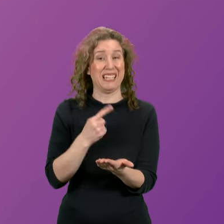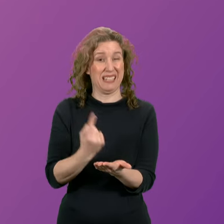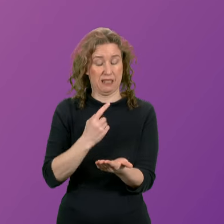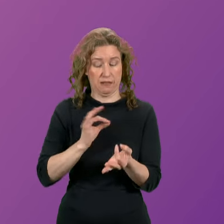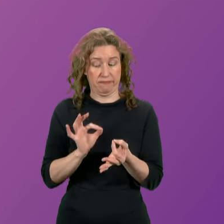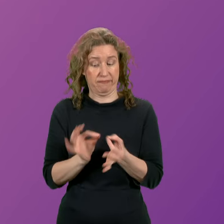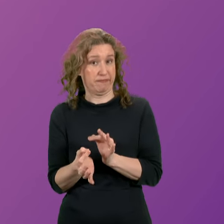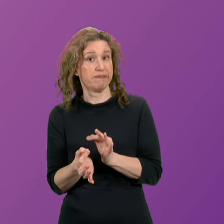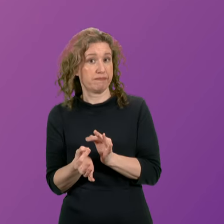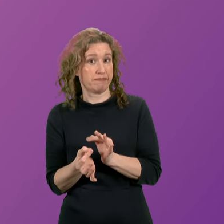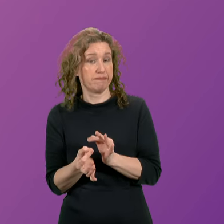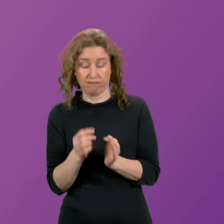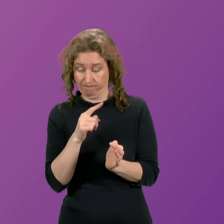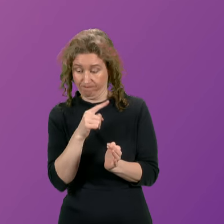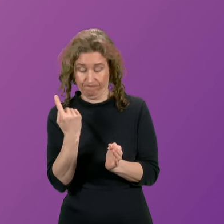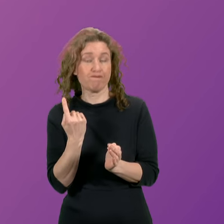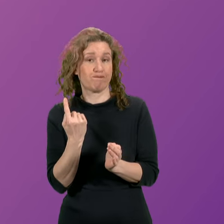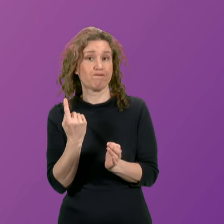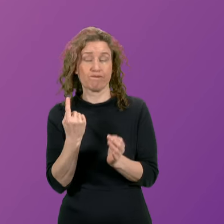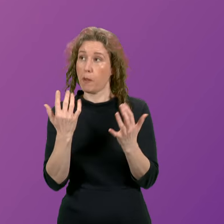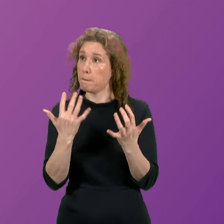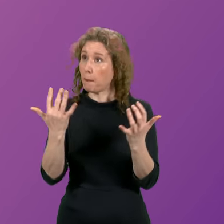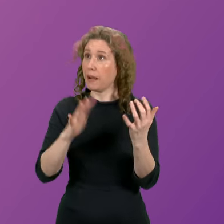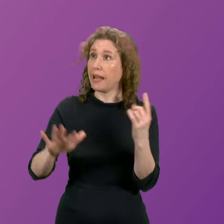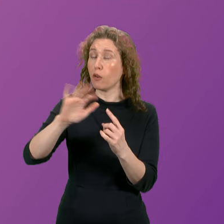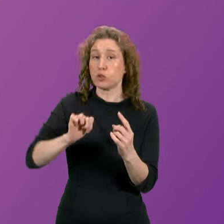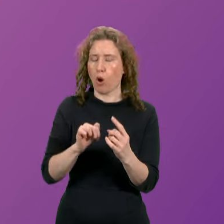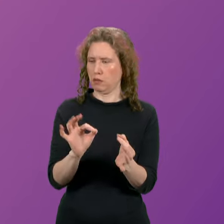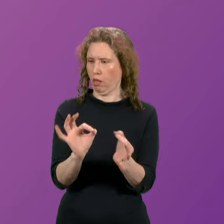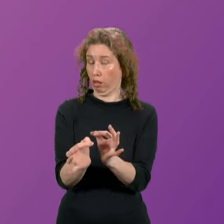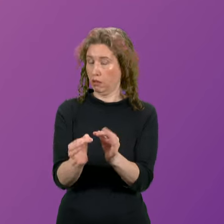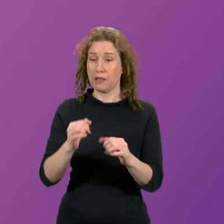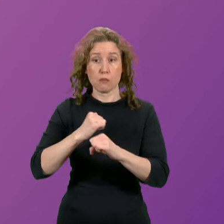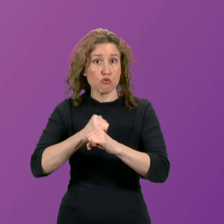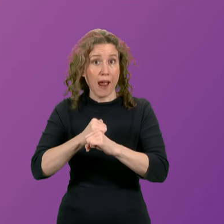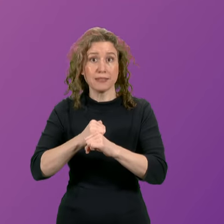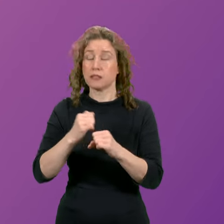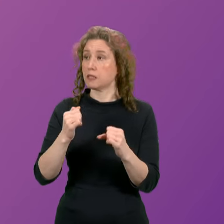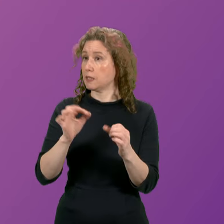without any doubt, to the public of Scotland, to the press that covers our proceedings and to